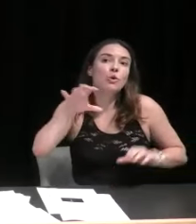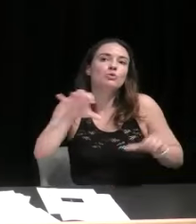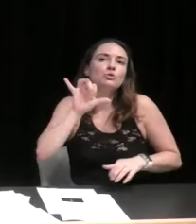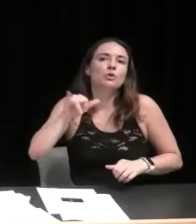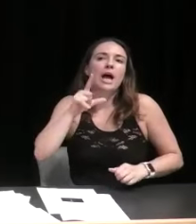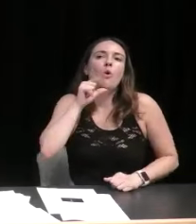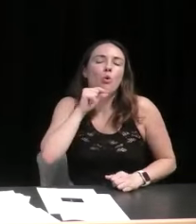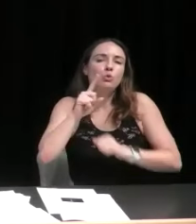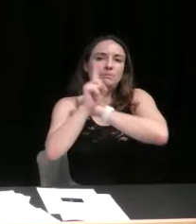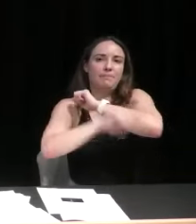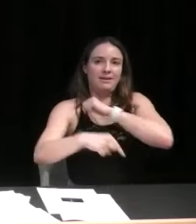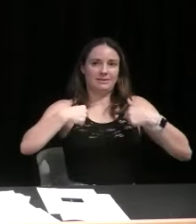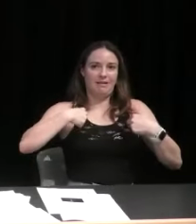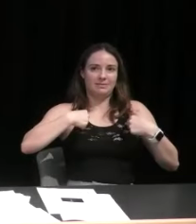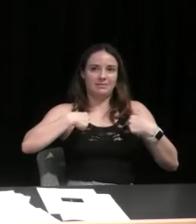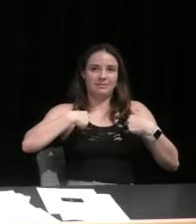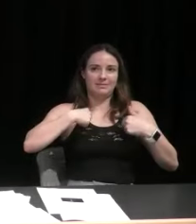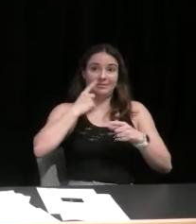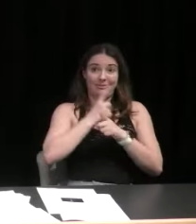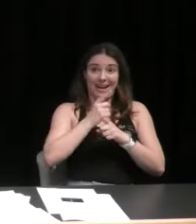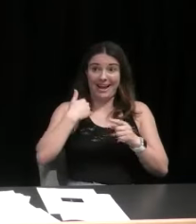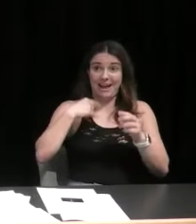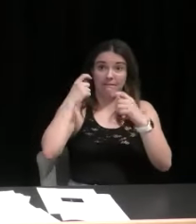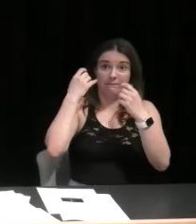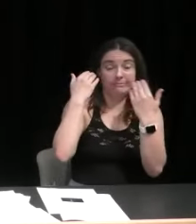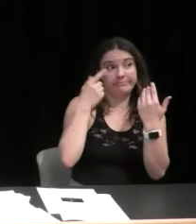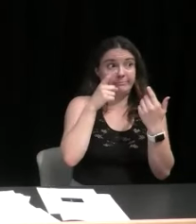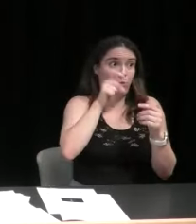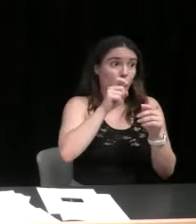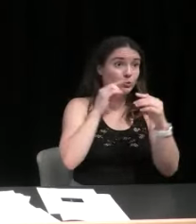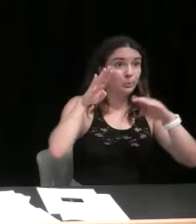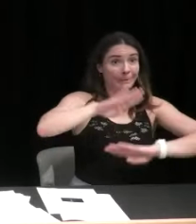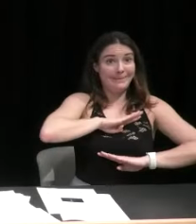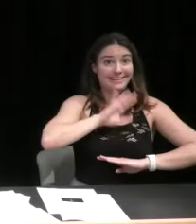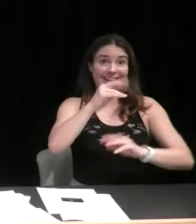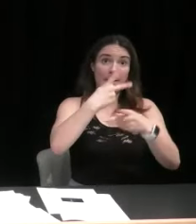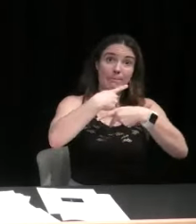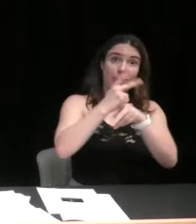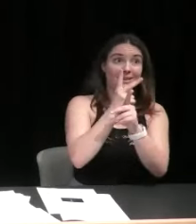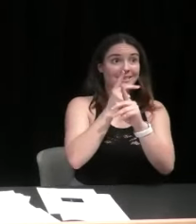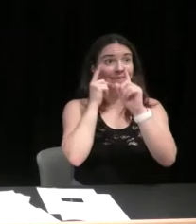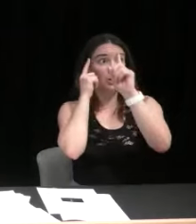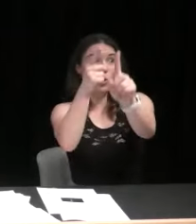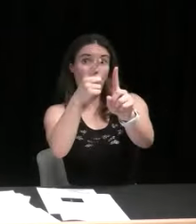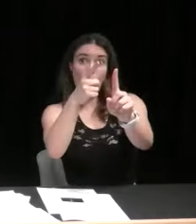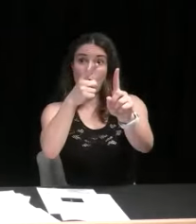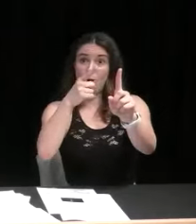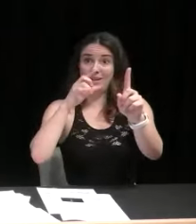work with our patients instead of the uh normal 45 minutes because in order to meet their needs